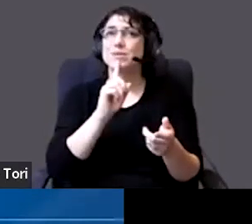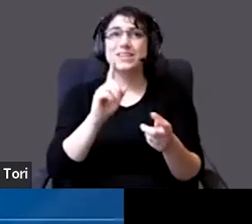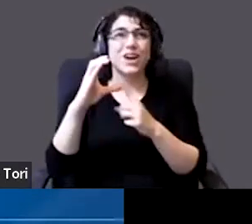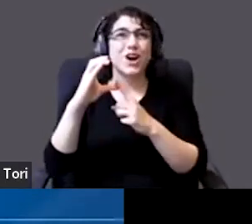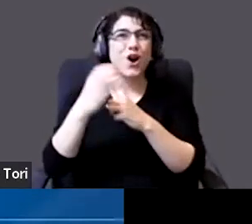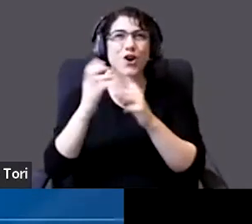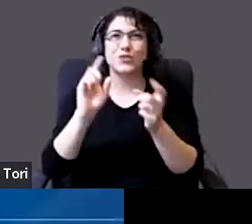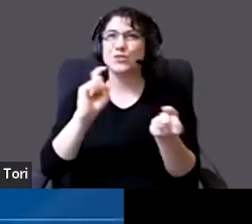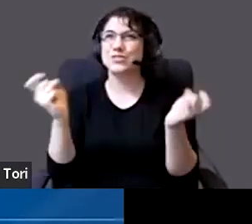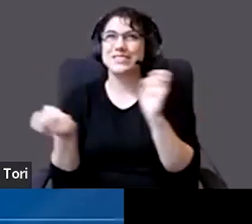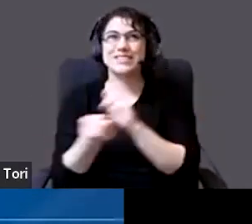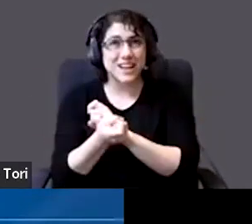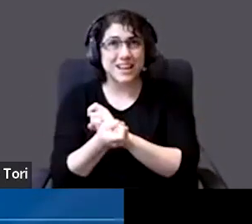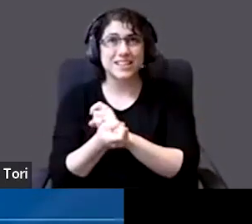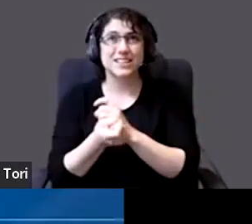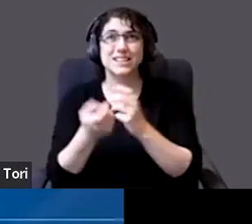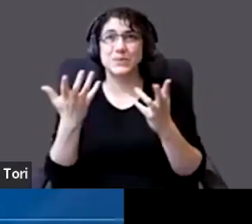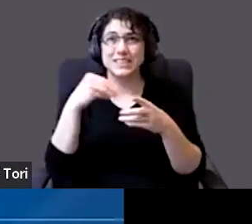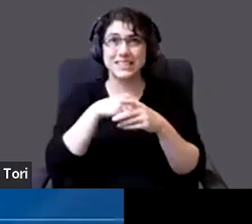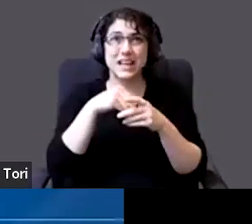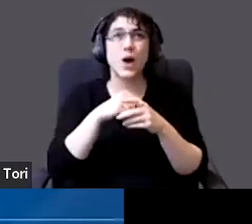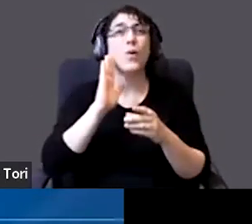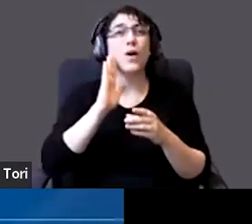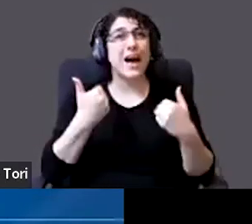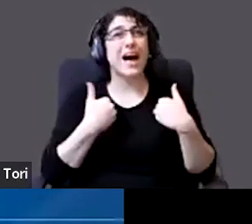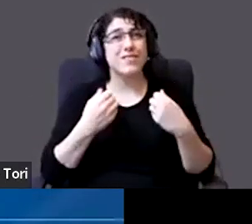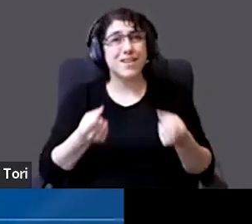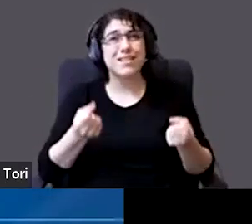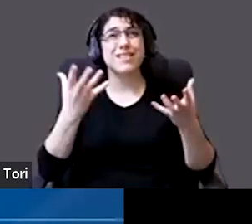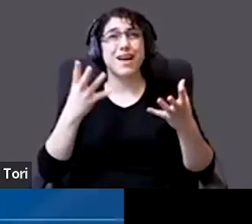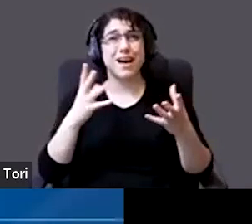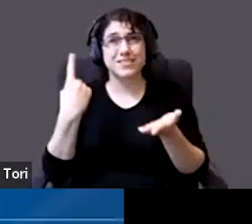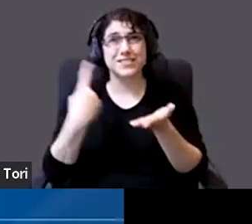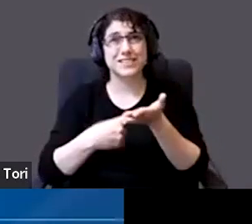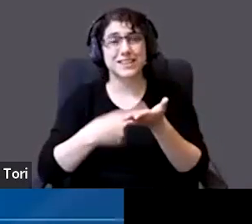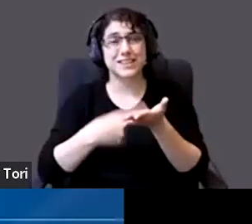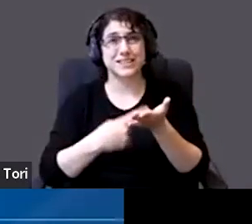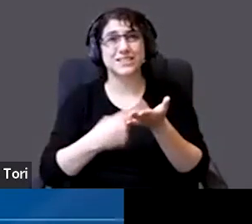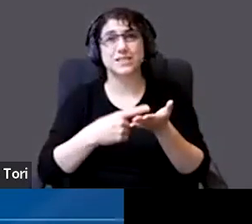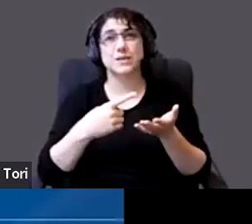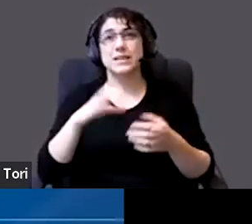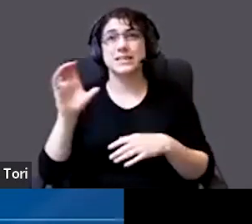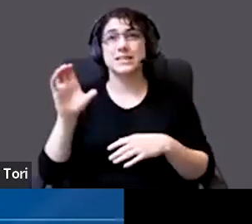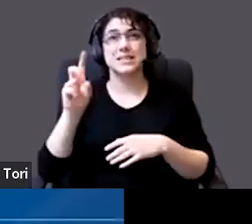very important, and we will have lots of discussion on this as we air it out with CDC, as we air it out with APHL.